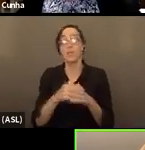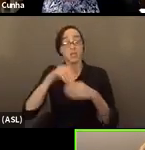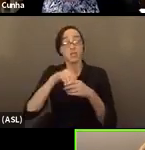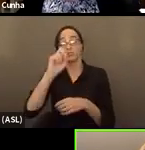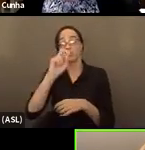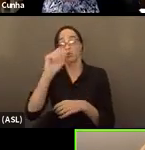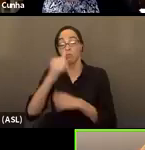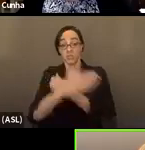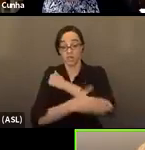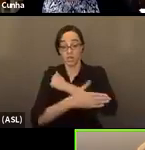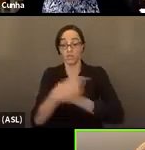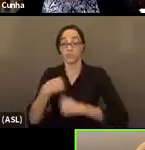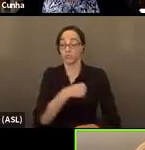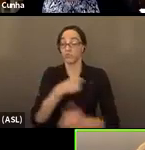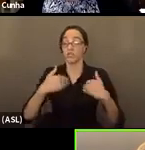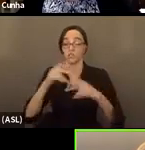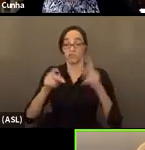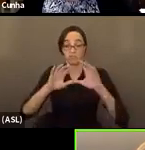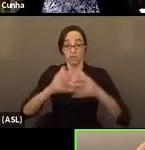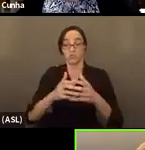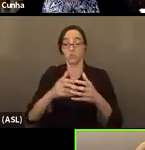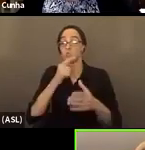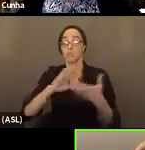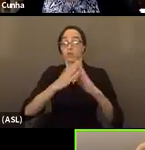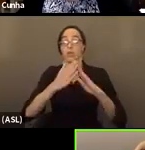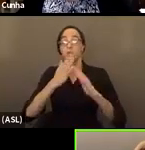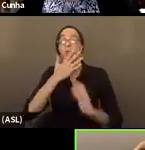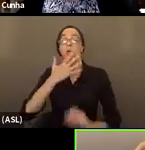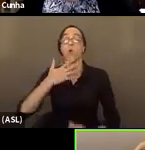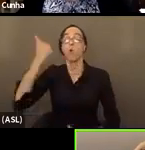there's seniors in everybody's neighborhood so reach out to people